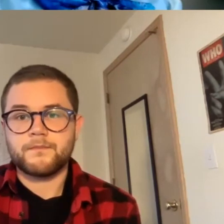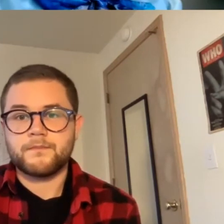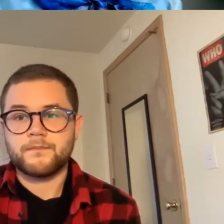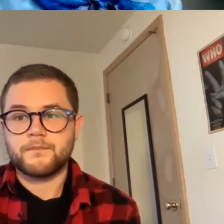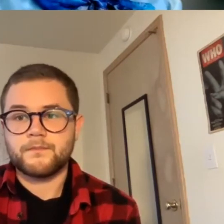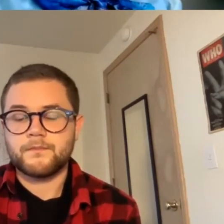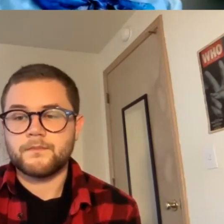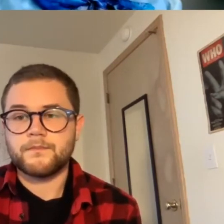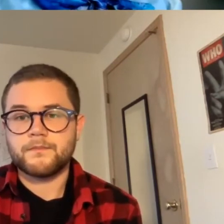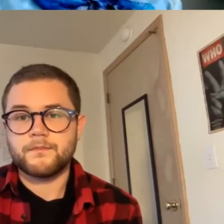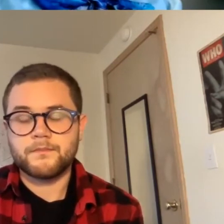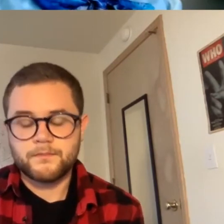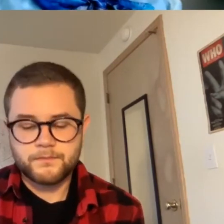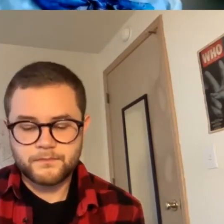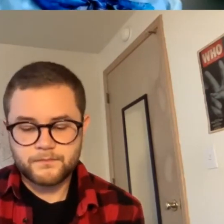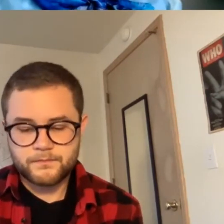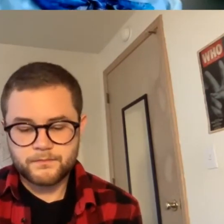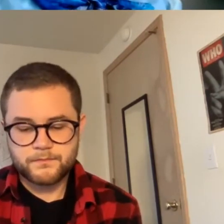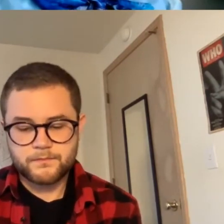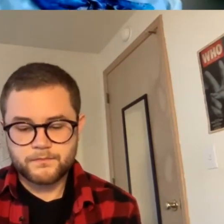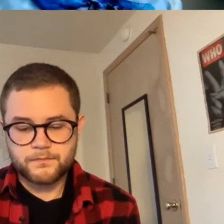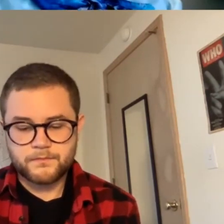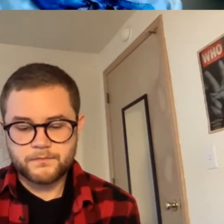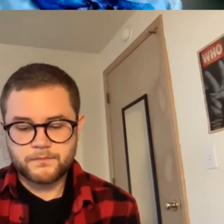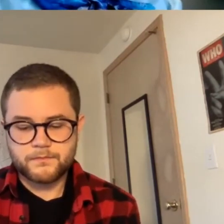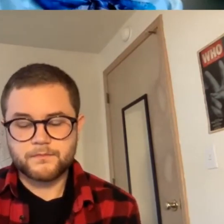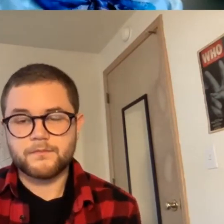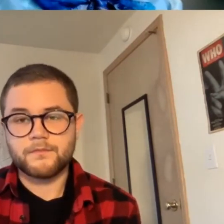that did talk about stress levels going up.